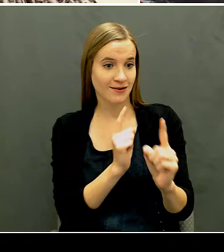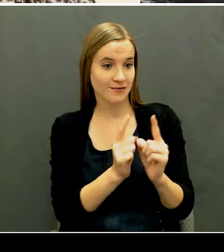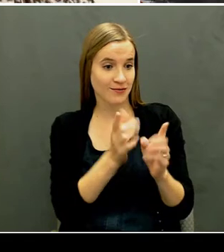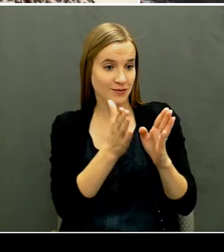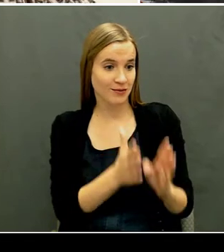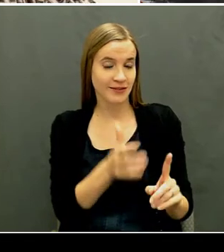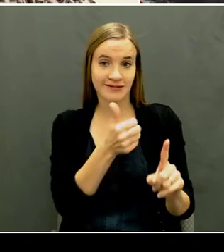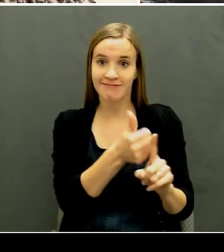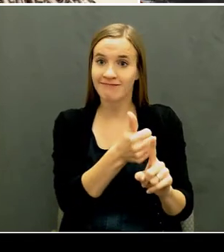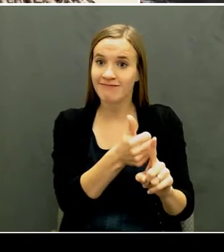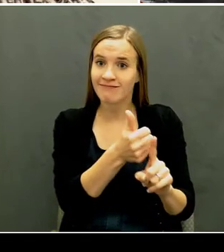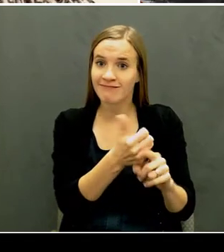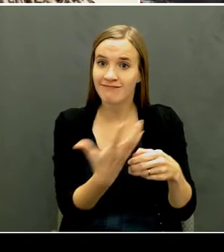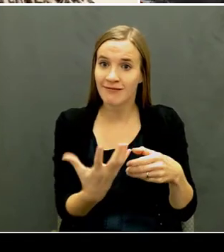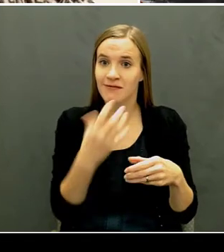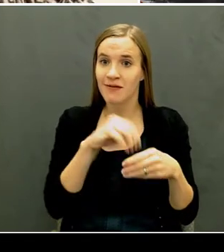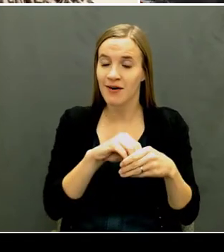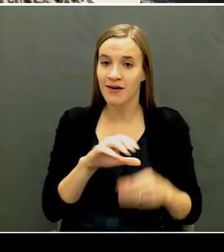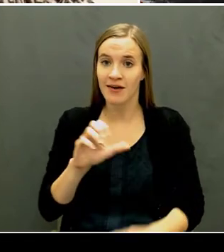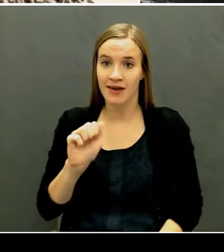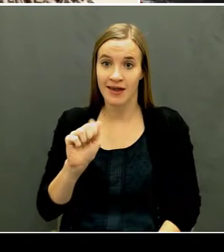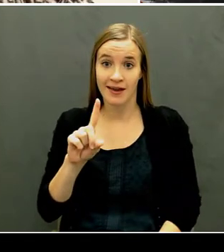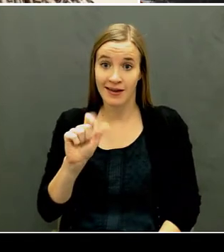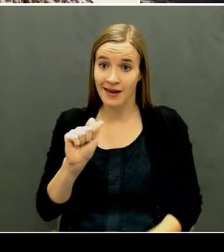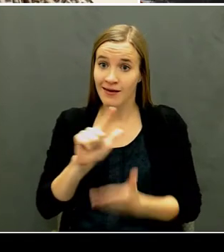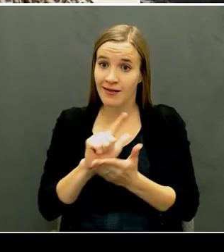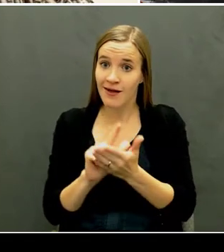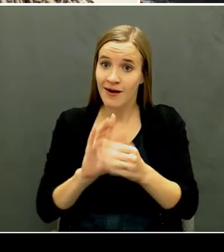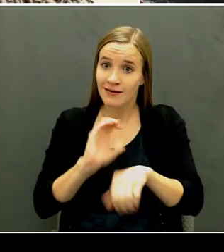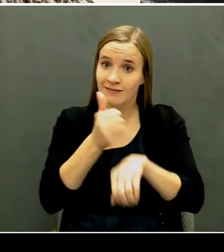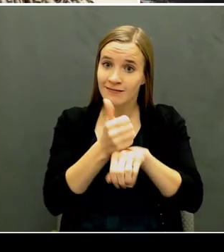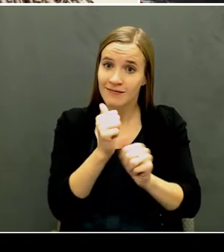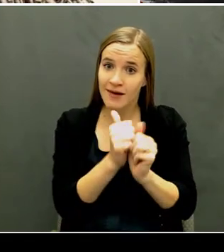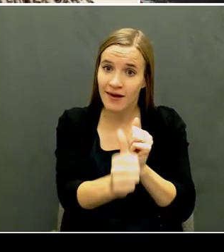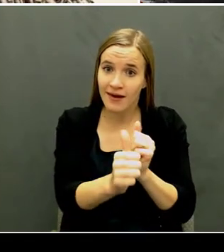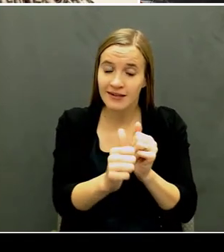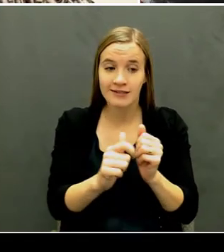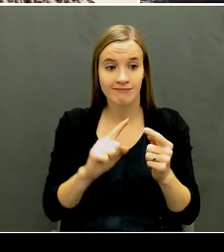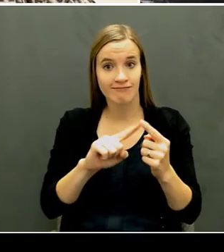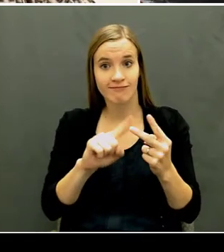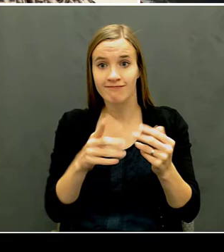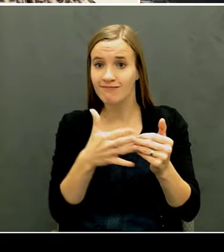the passage of the Americans with Disabilities Act and continue to be involved in disability rights.